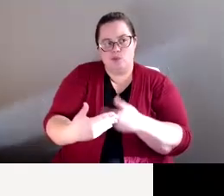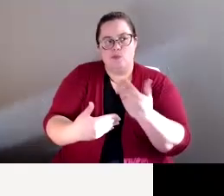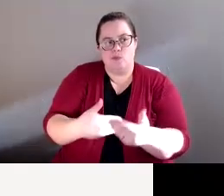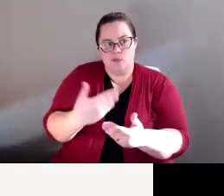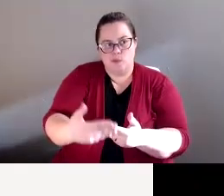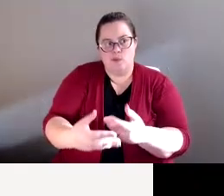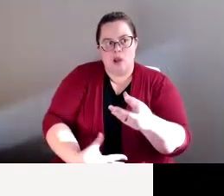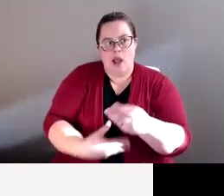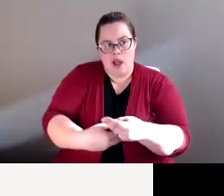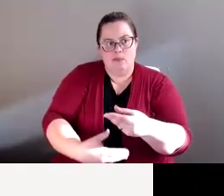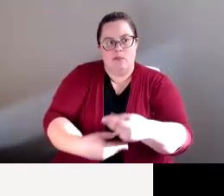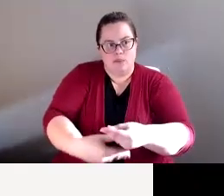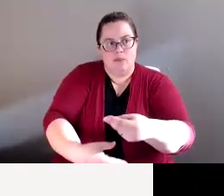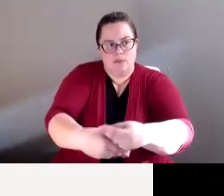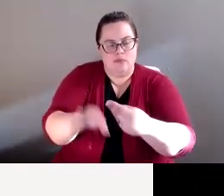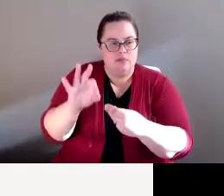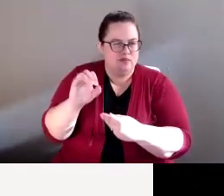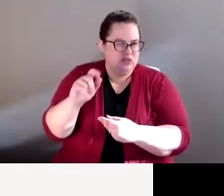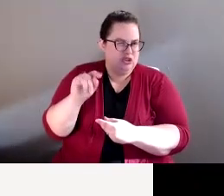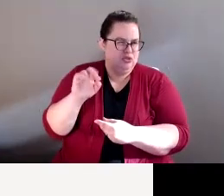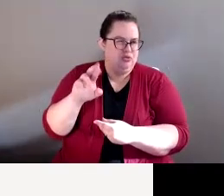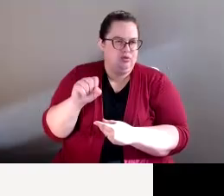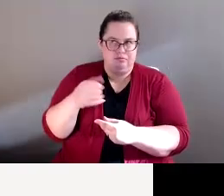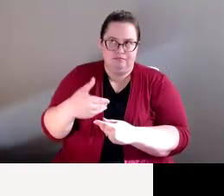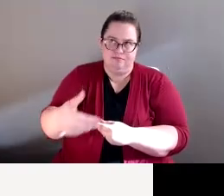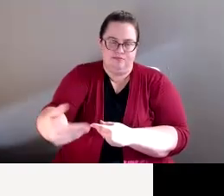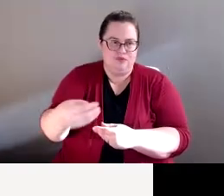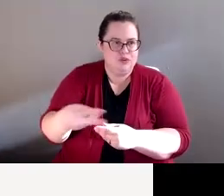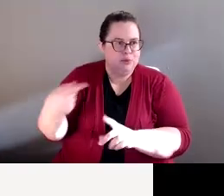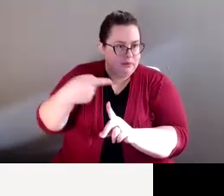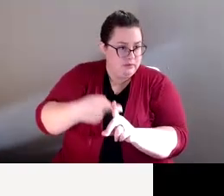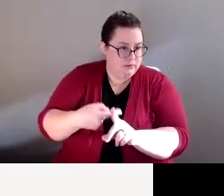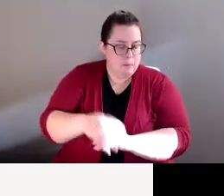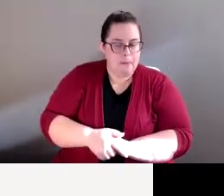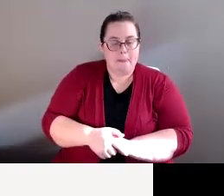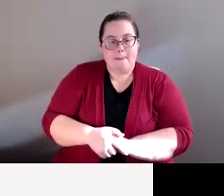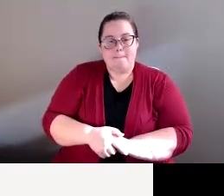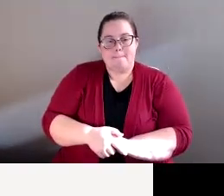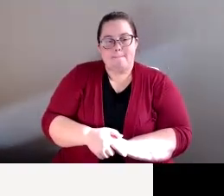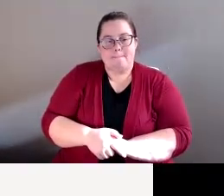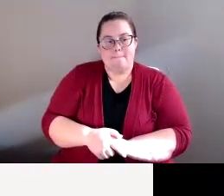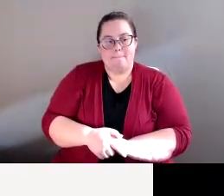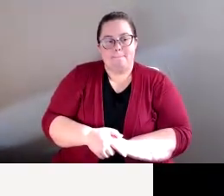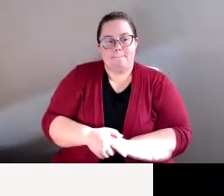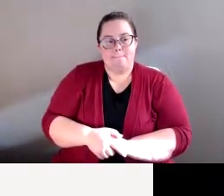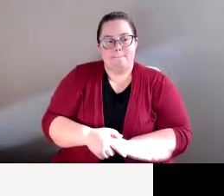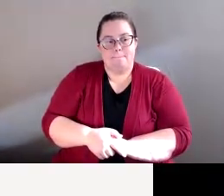within the next couple of months. When this announcement, came out,